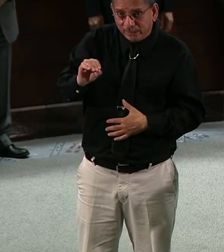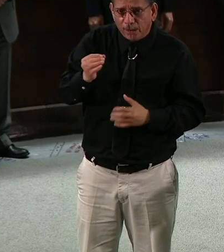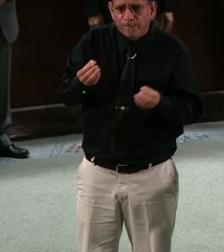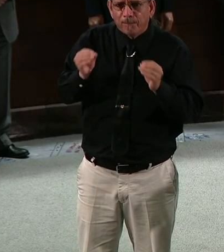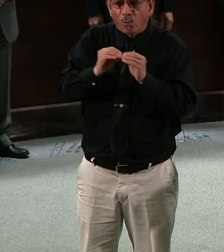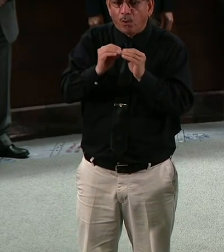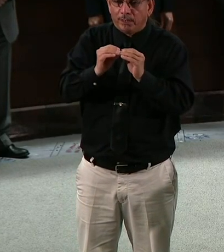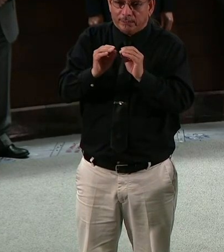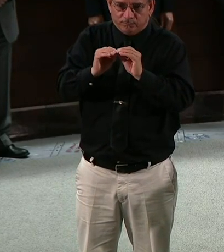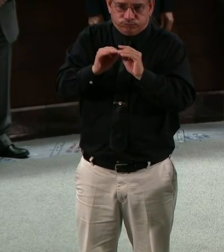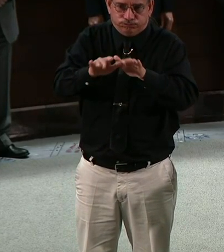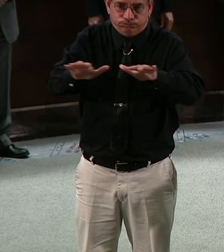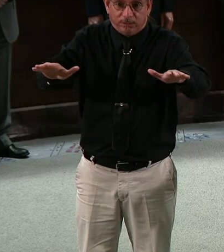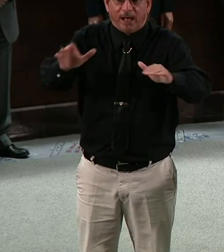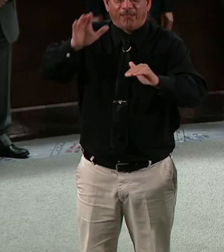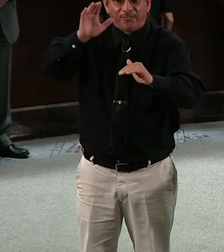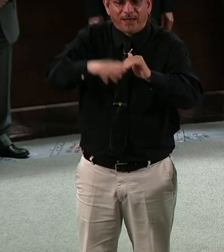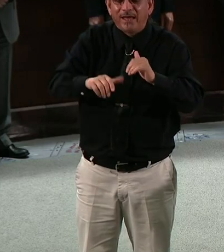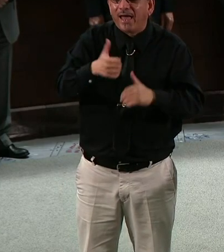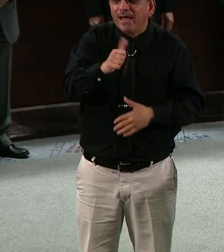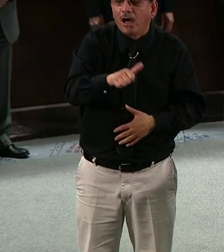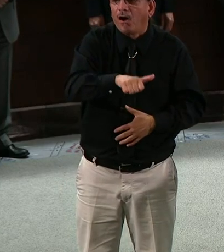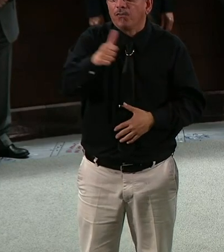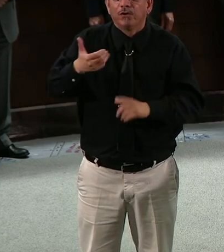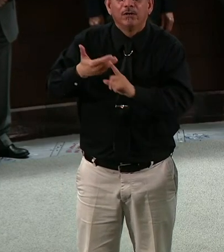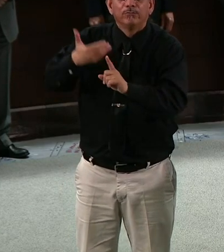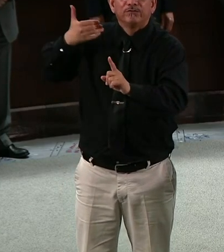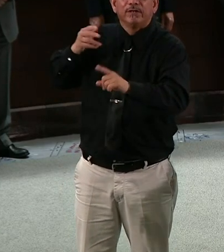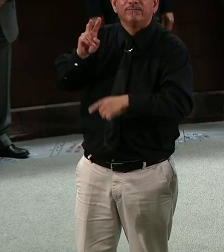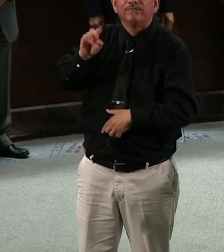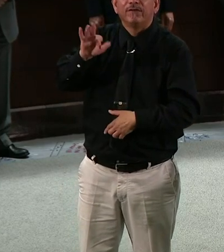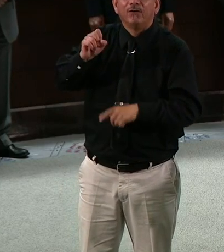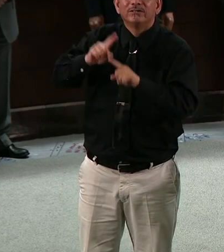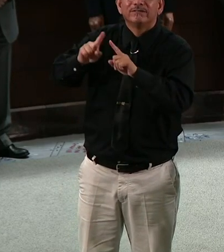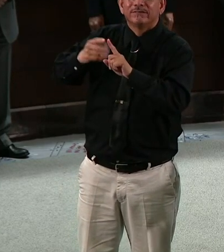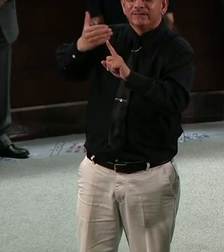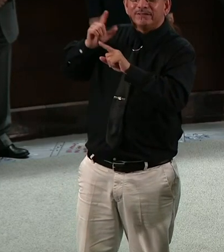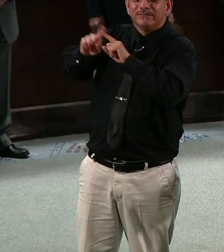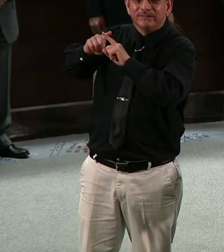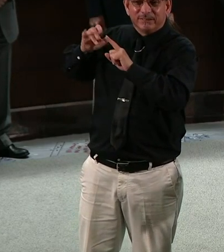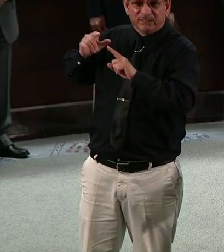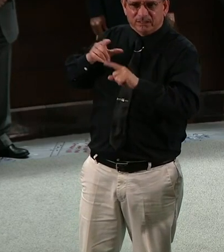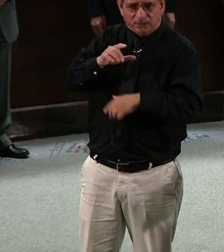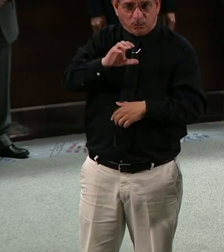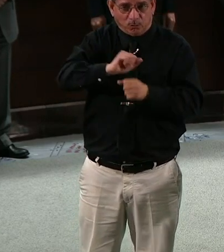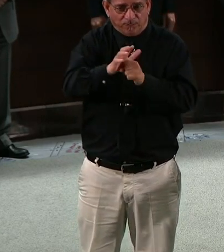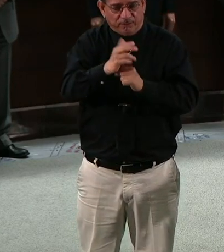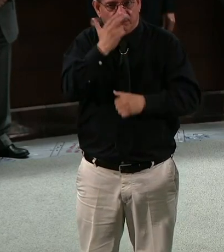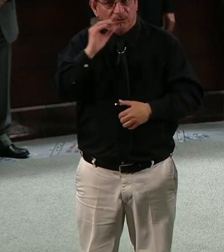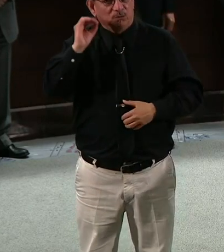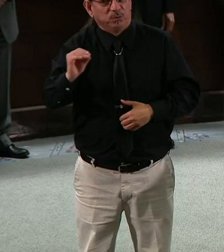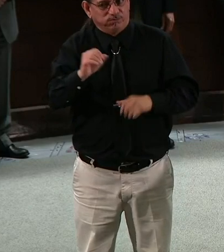SALE MY- CONTACT ALSO GET RID